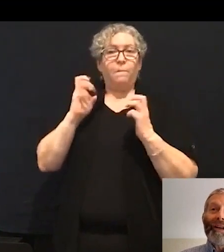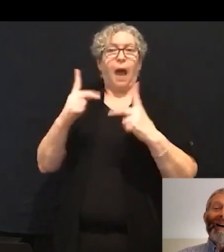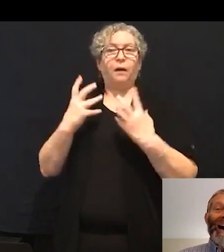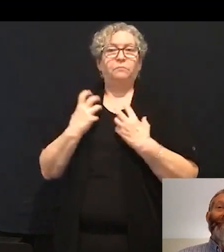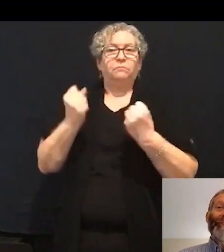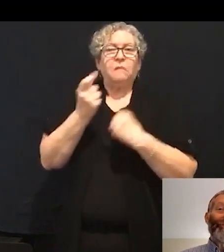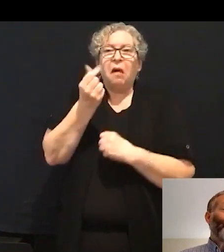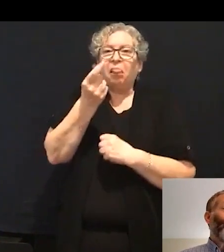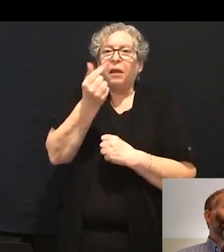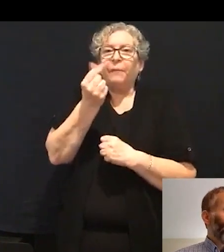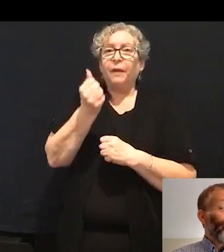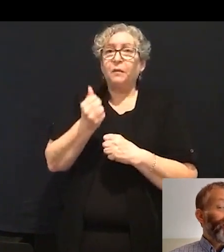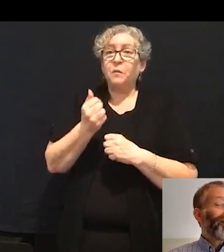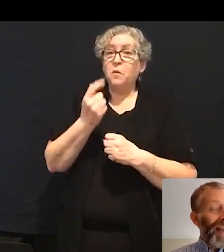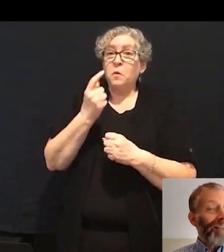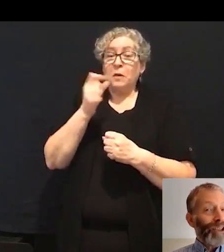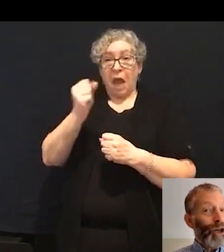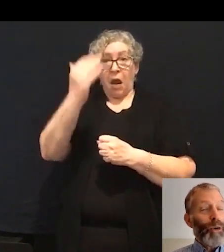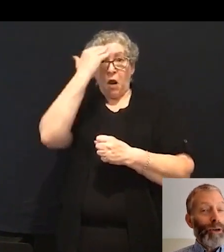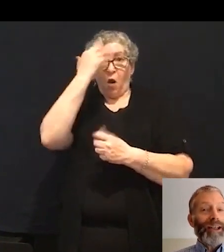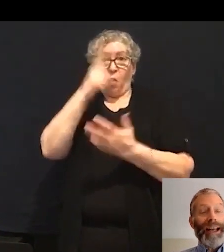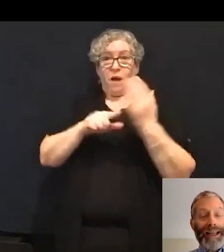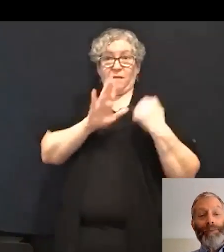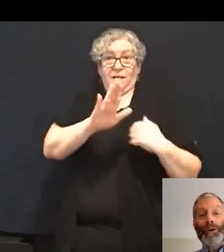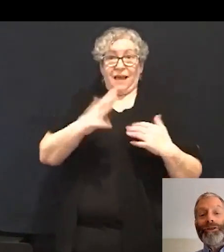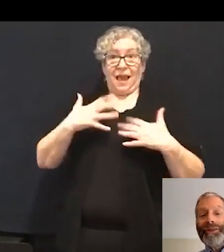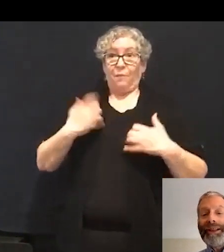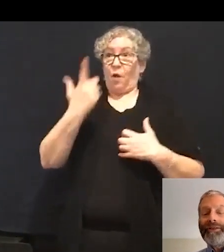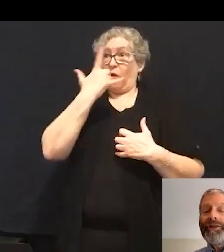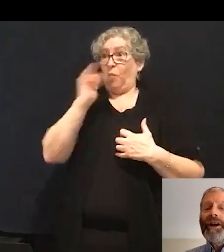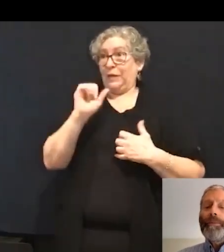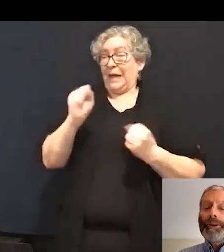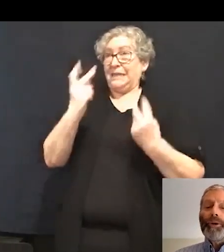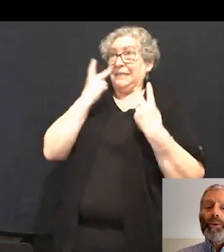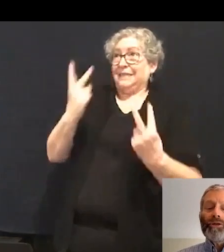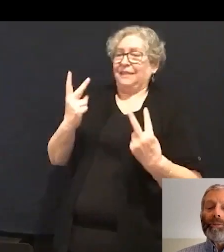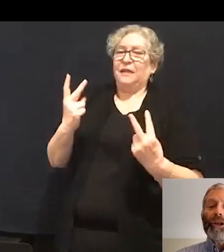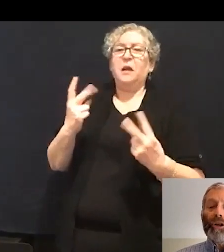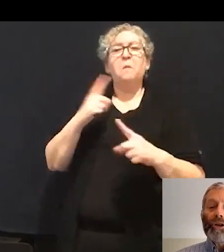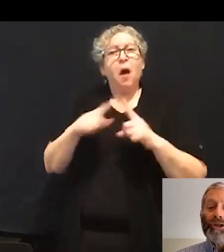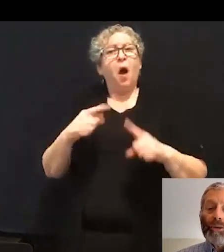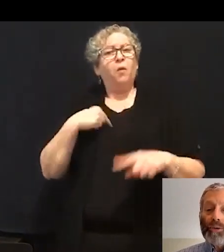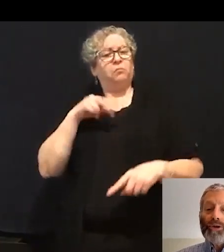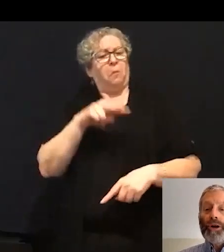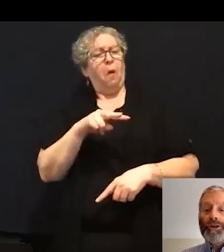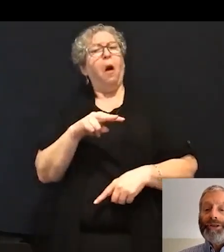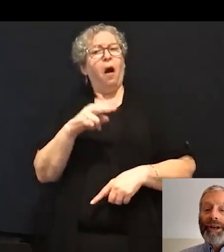Obviously, you don't exactly know what an animal sees. But there were some encouraging results.